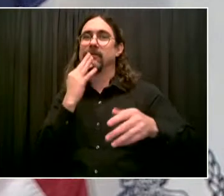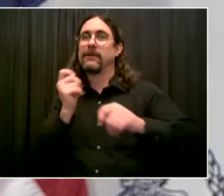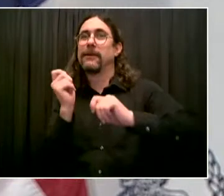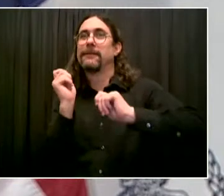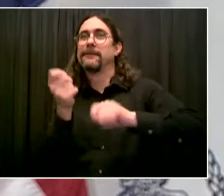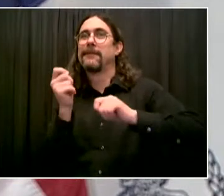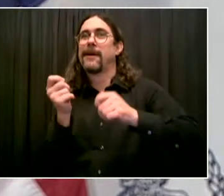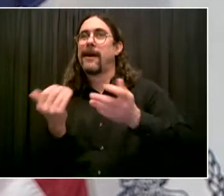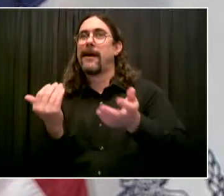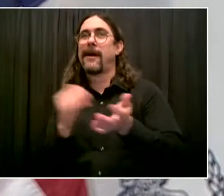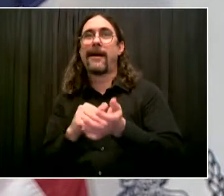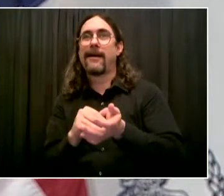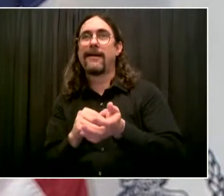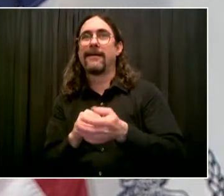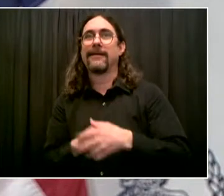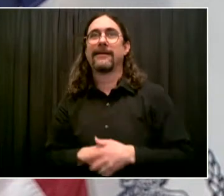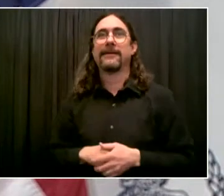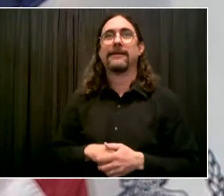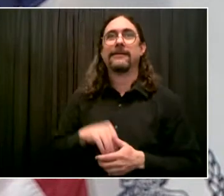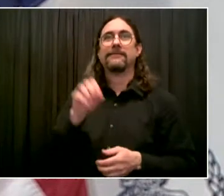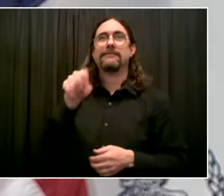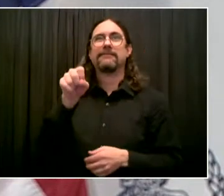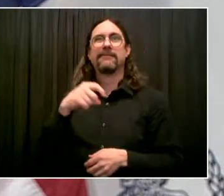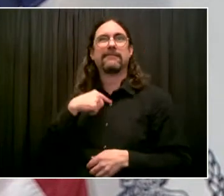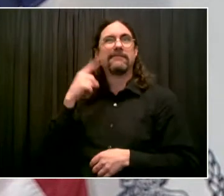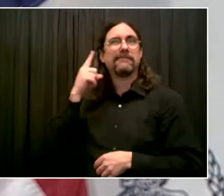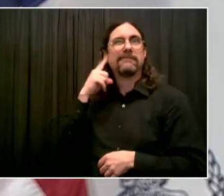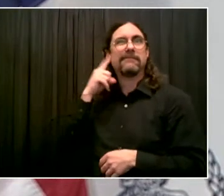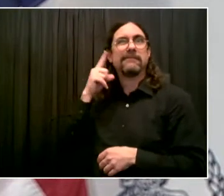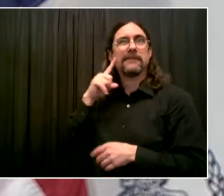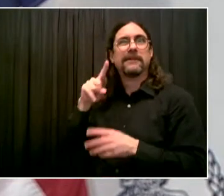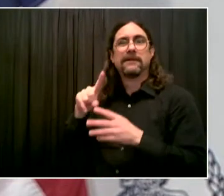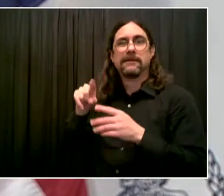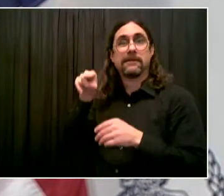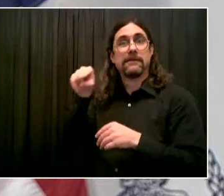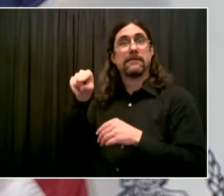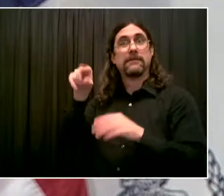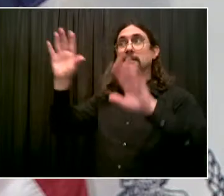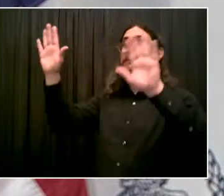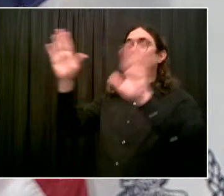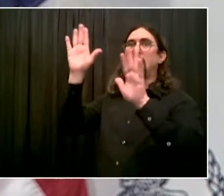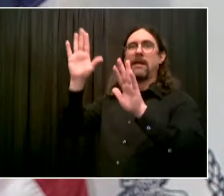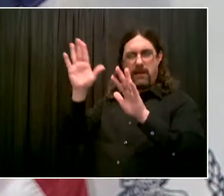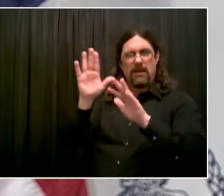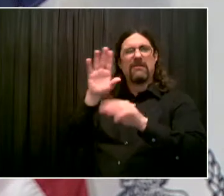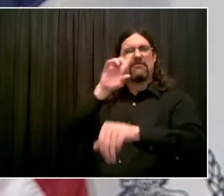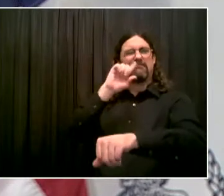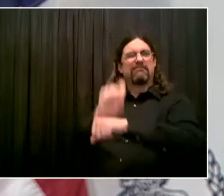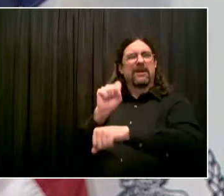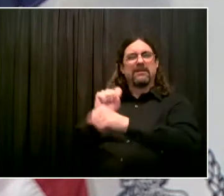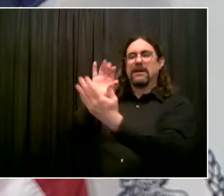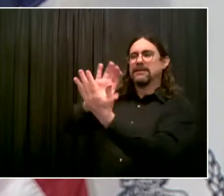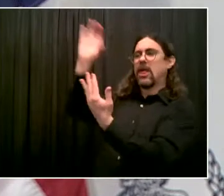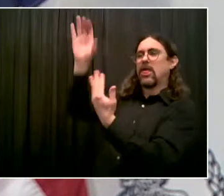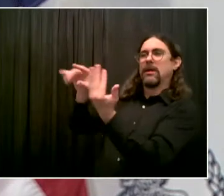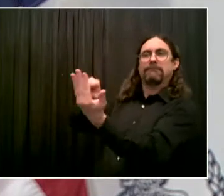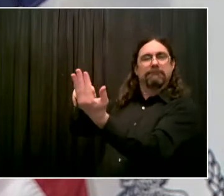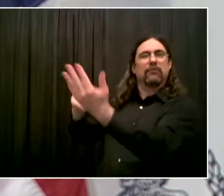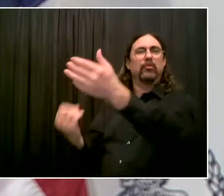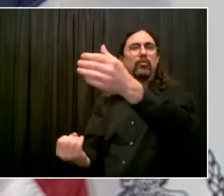STREETSBLOG Reporter: I